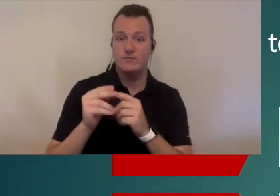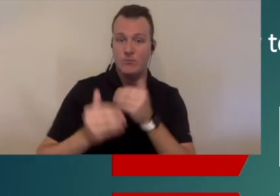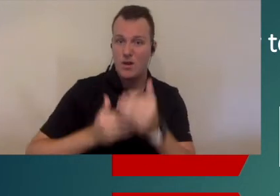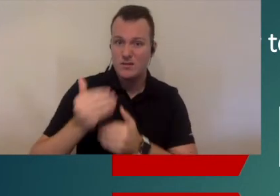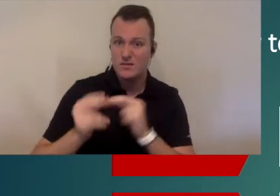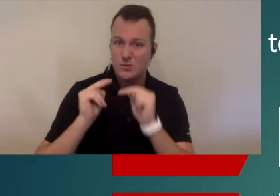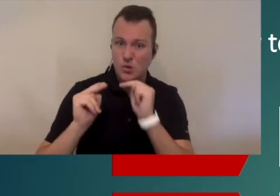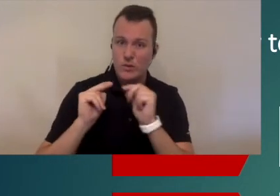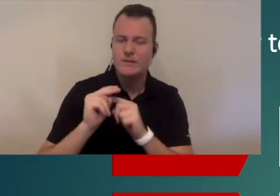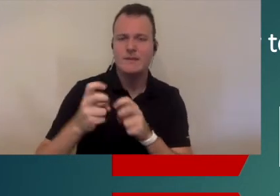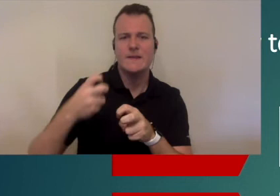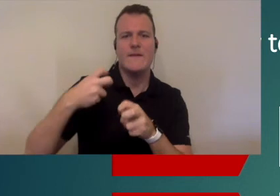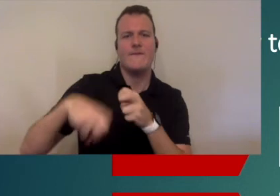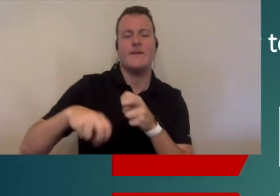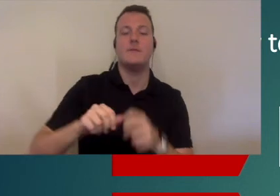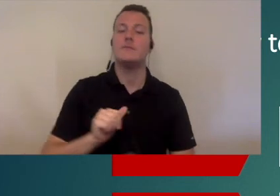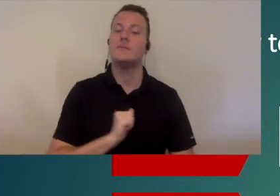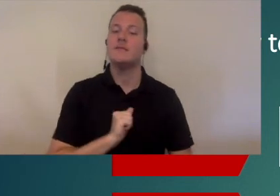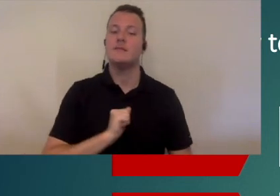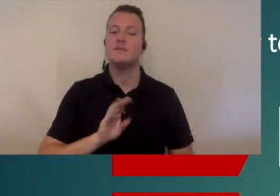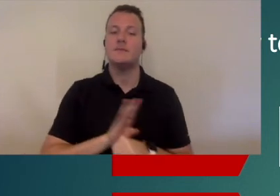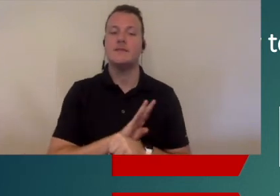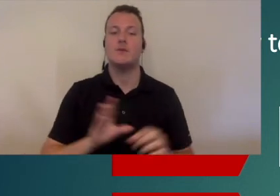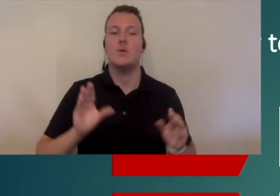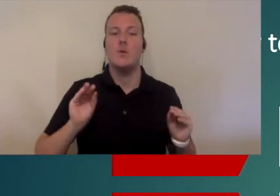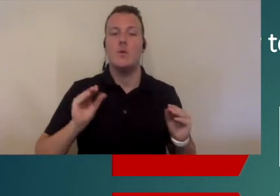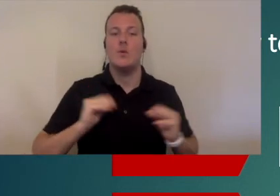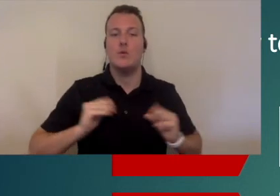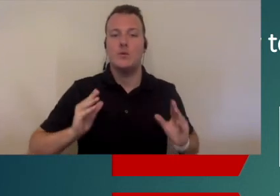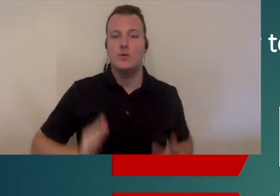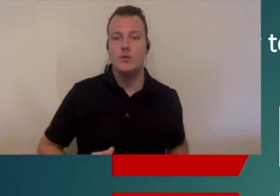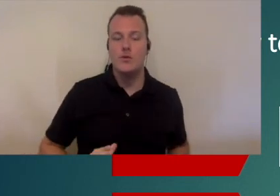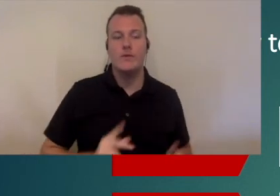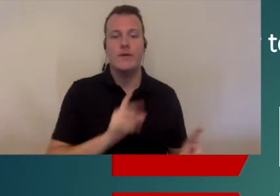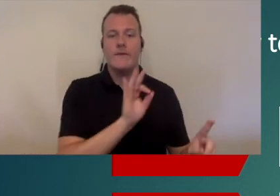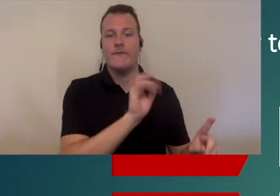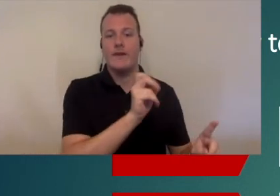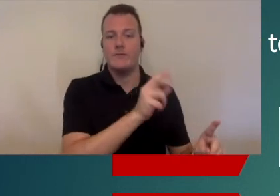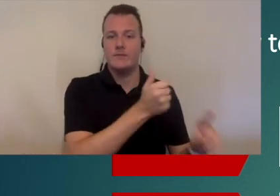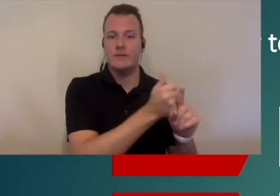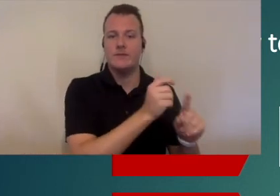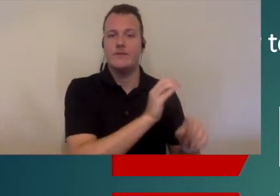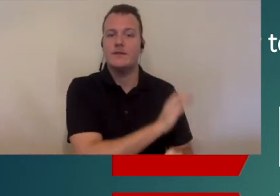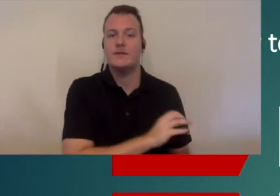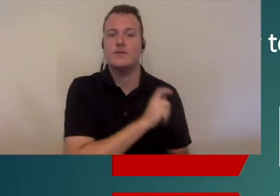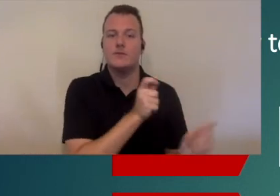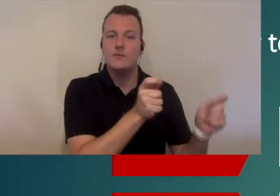things, because as a practice owner and Dr.. Magann Faivre, as a clinic director and